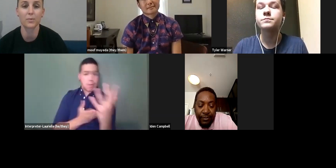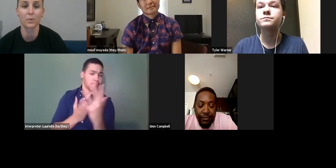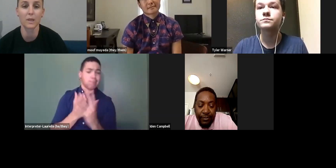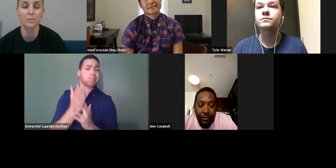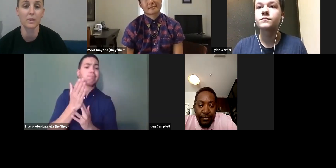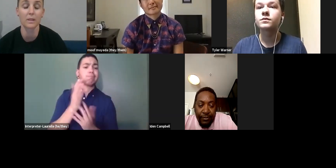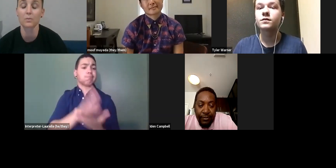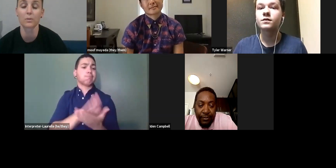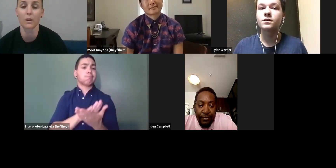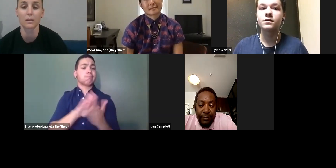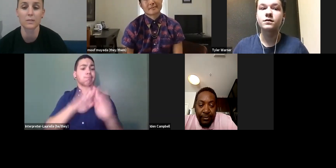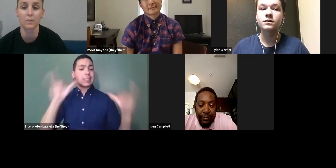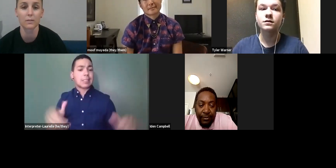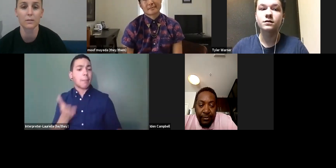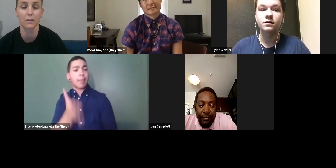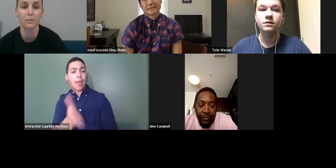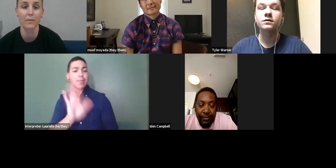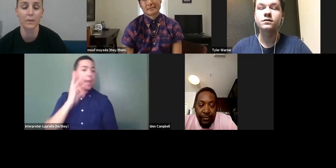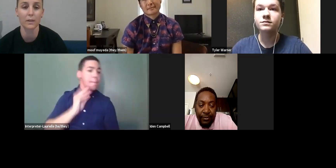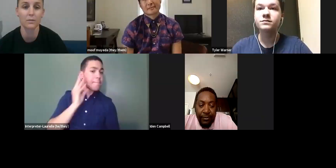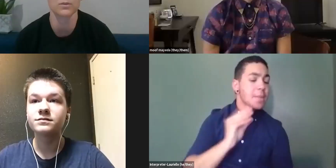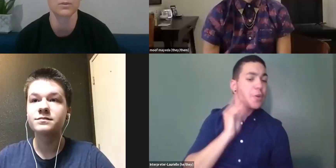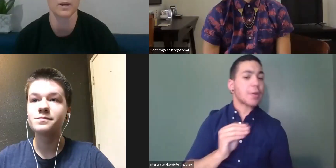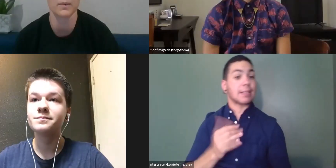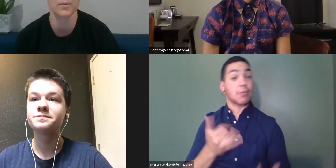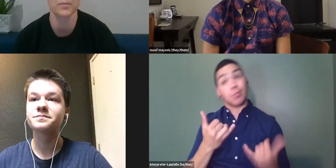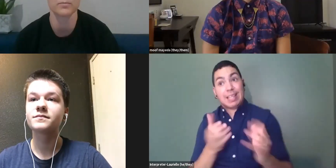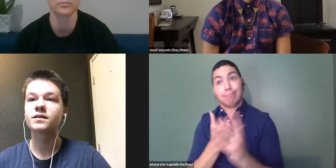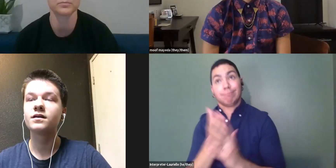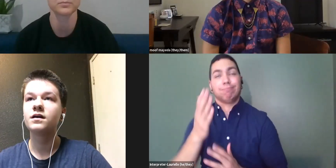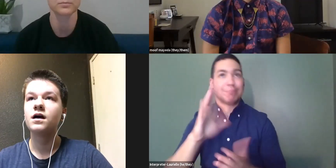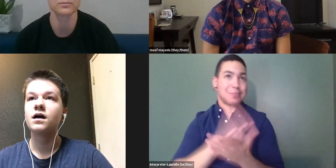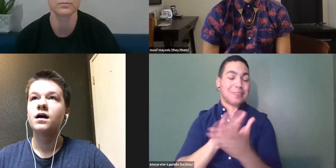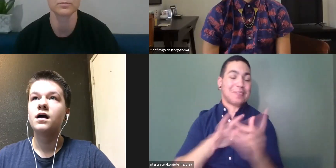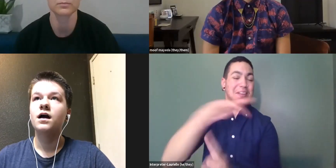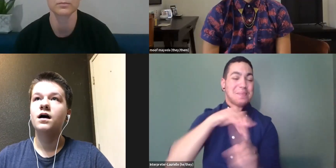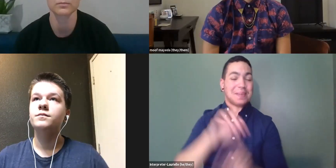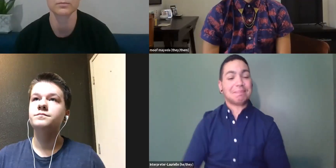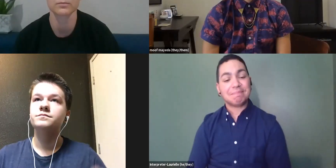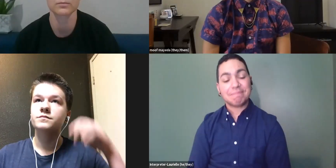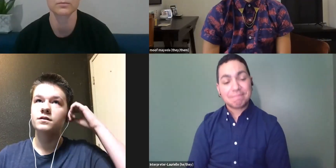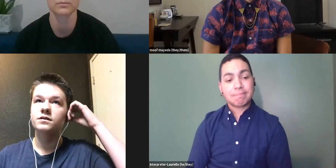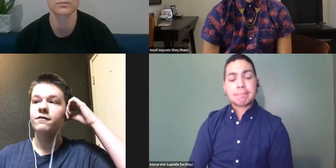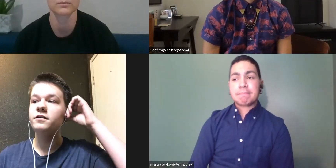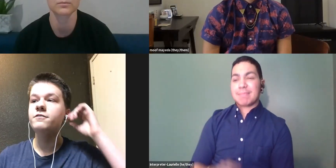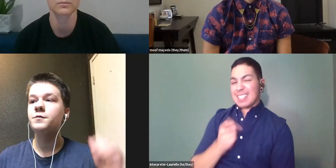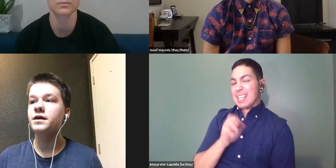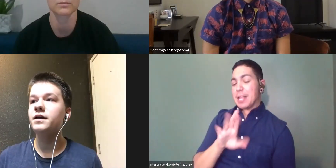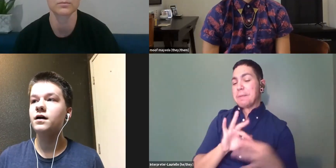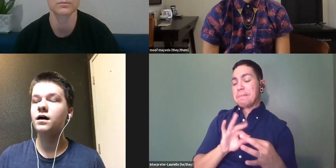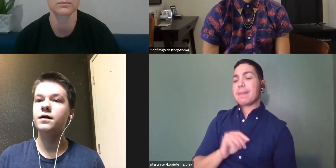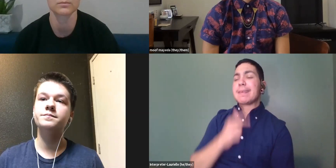They are very important for just personal comfort in general.